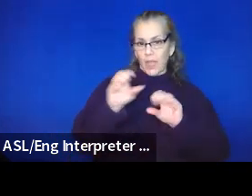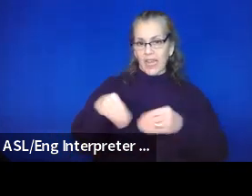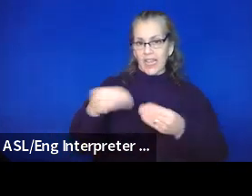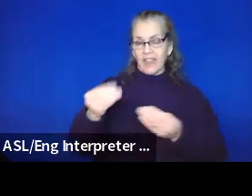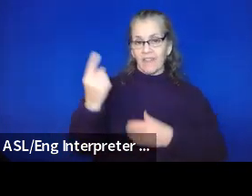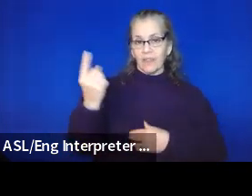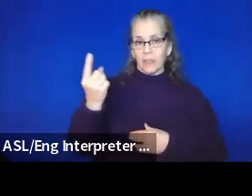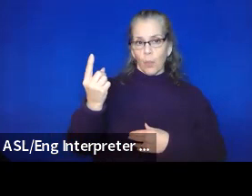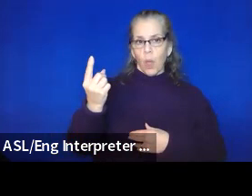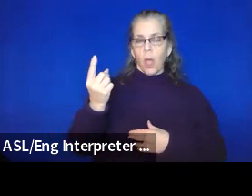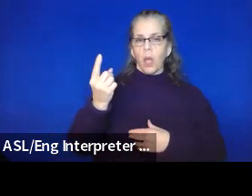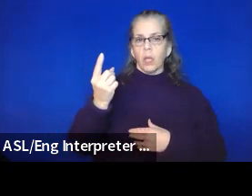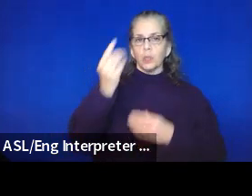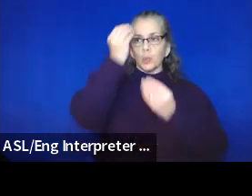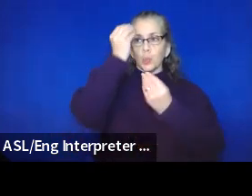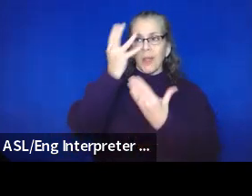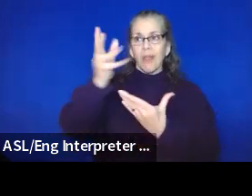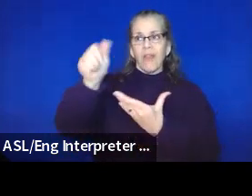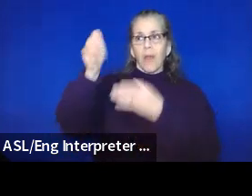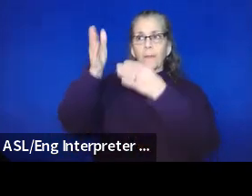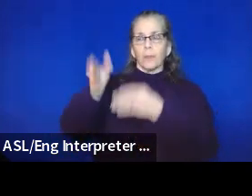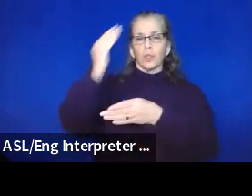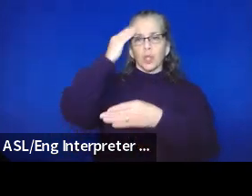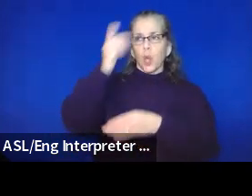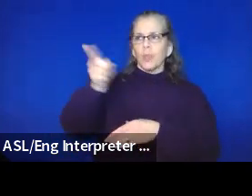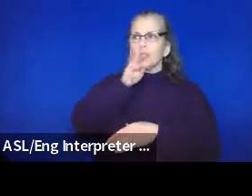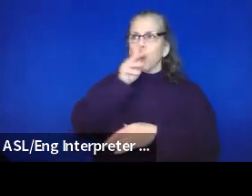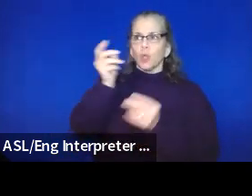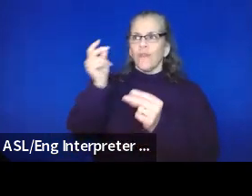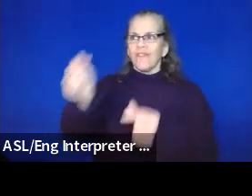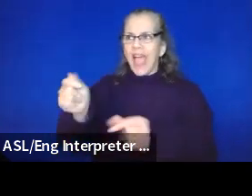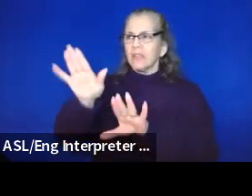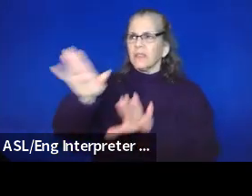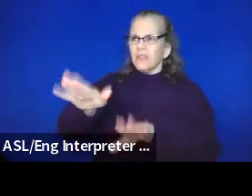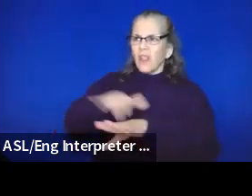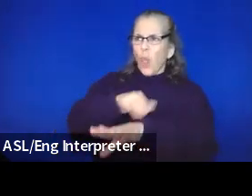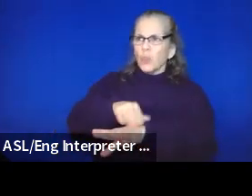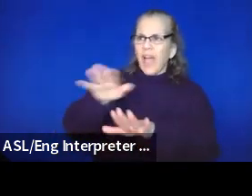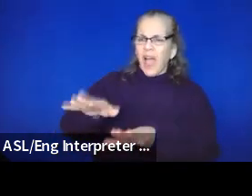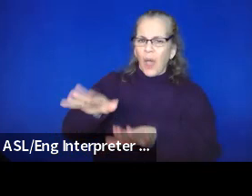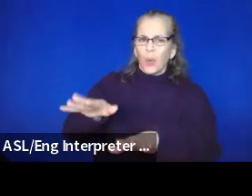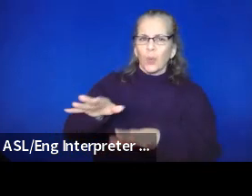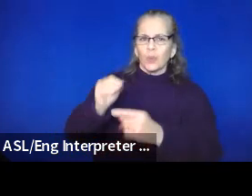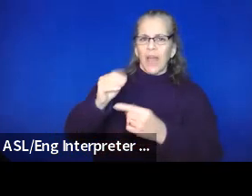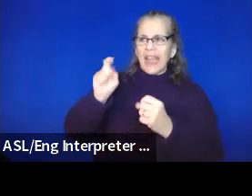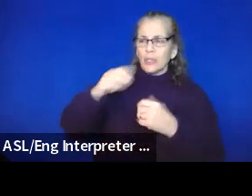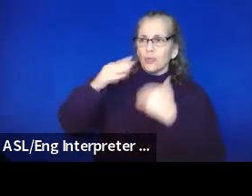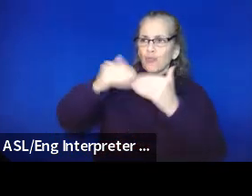person know you're talking too fast, you need to slow down so you can hear and process what they're saying? Do you have any advice for that?